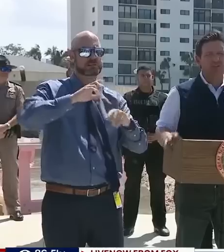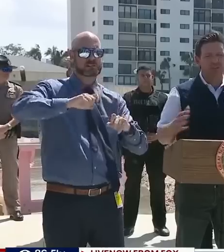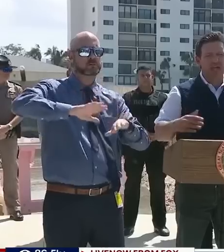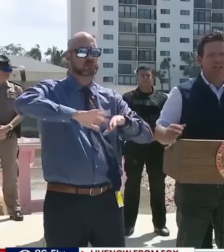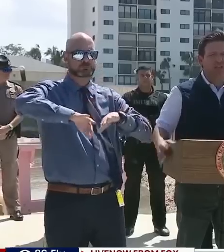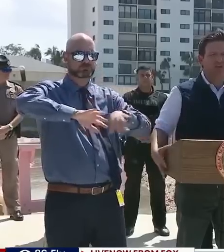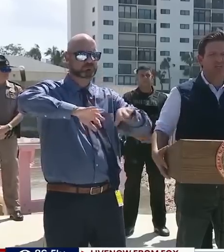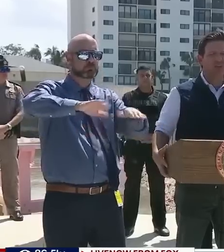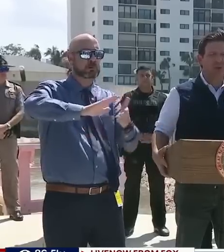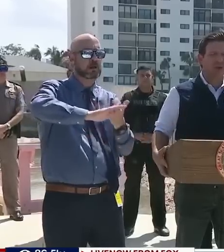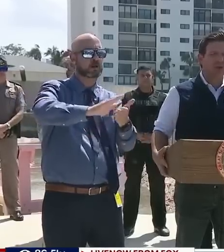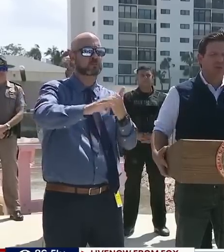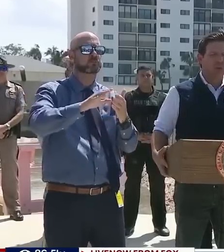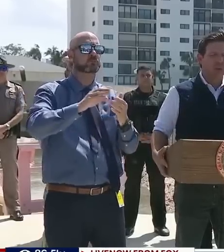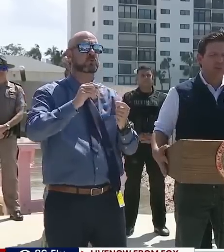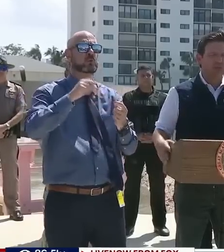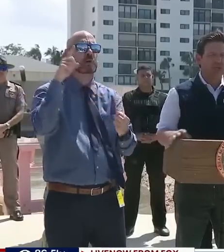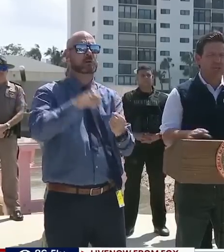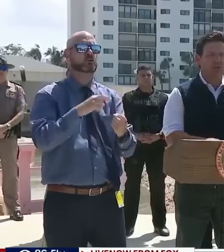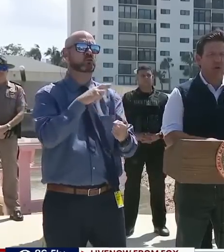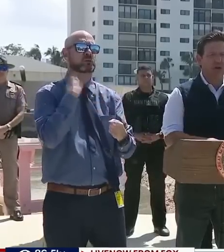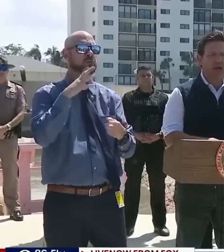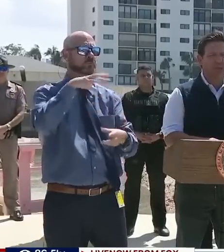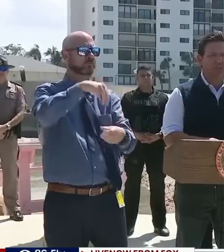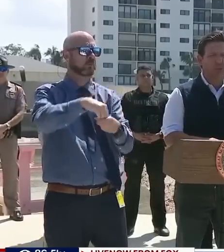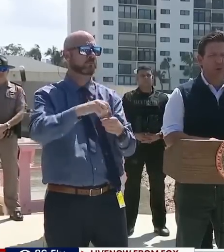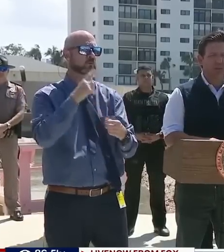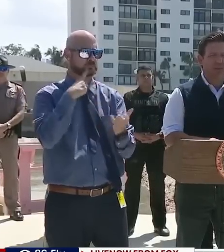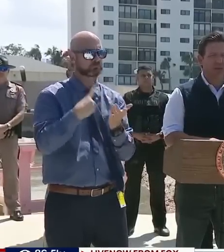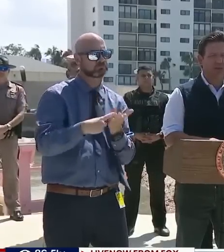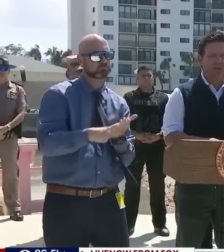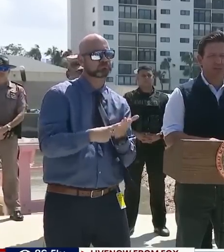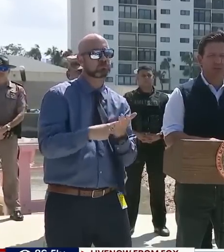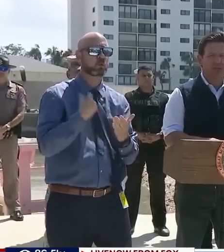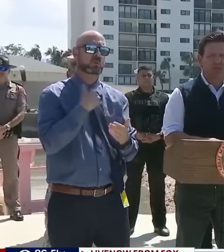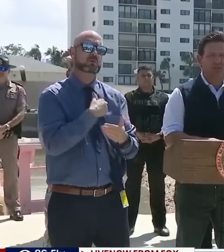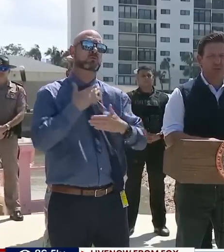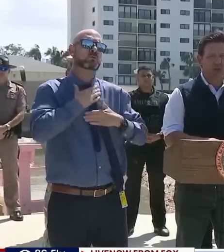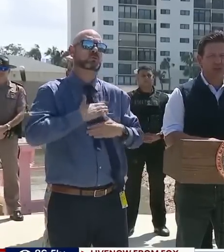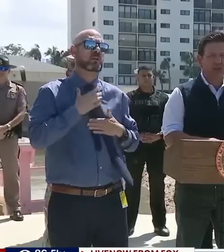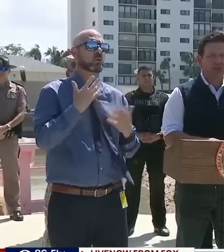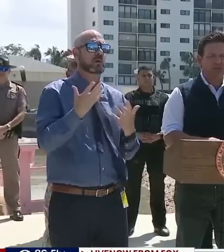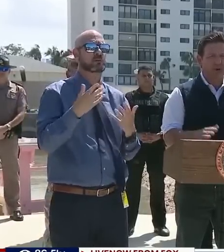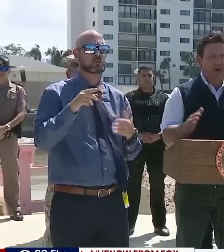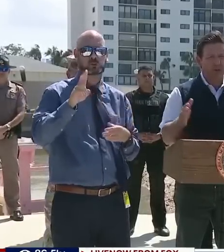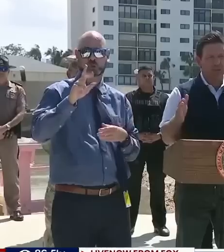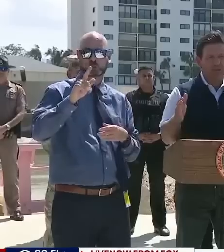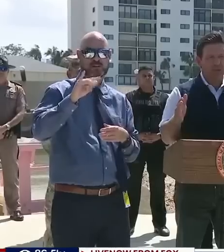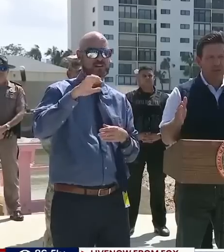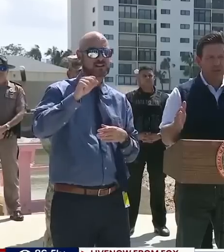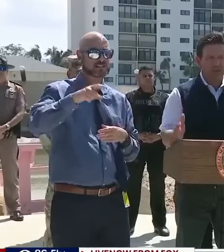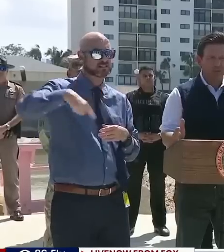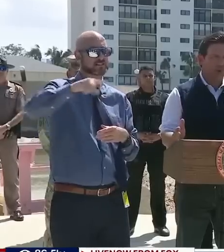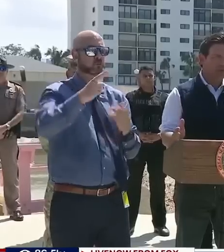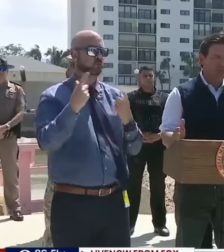Ben But if there's debris, in the way of being able to get, you got to clear the debris and that can be hazardous. So there's a lot